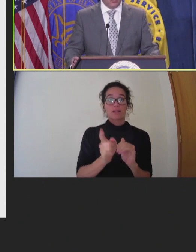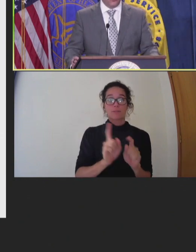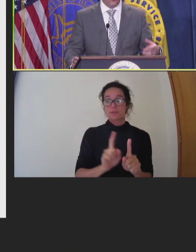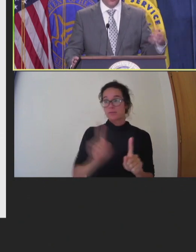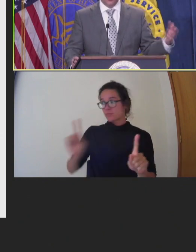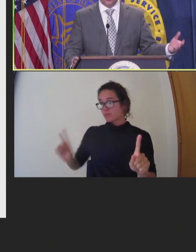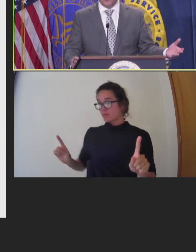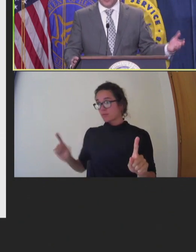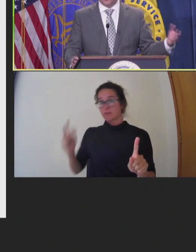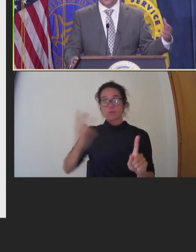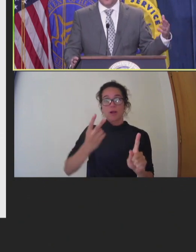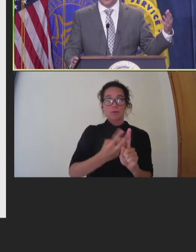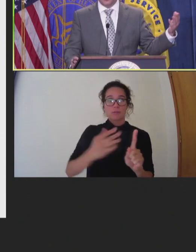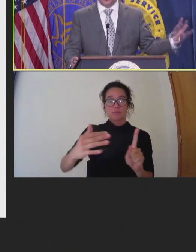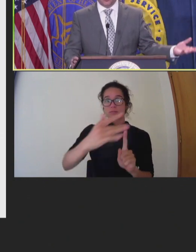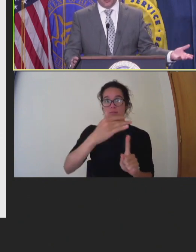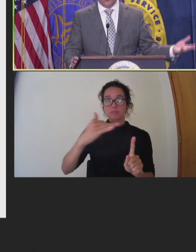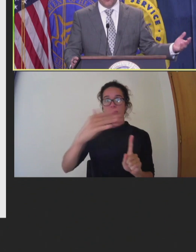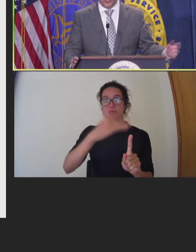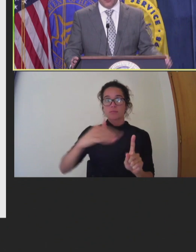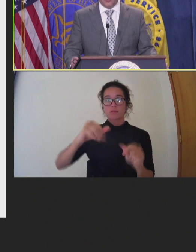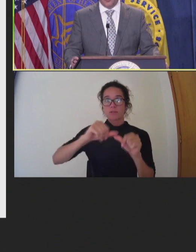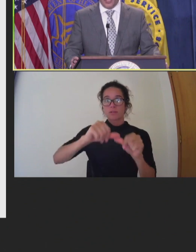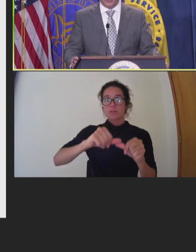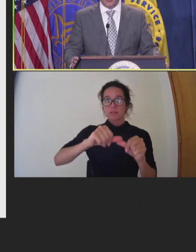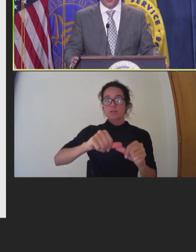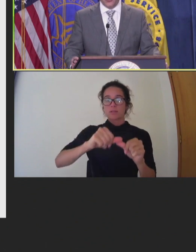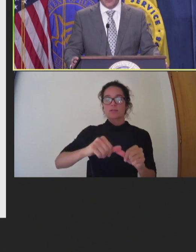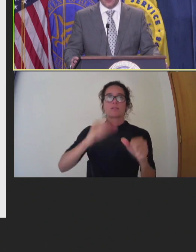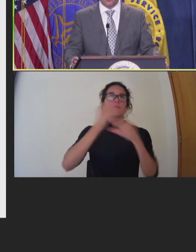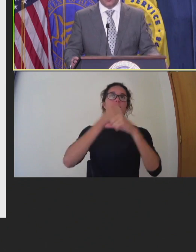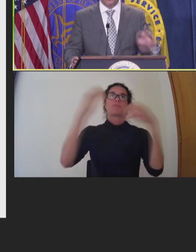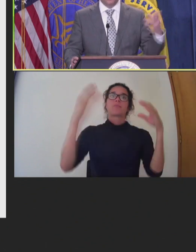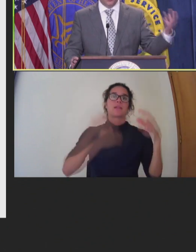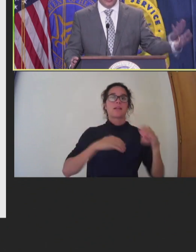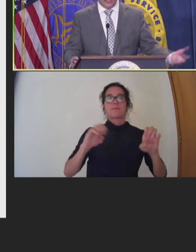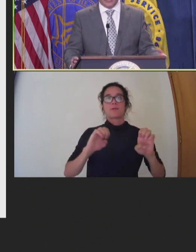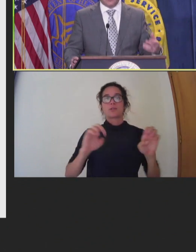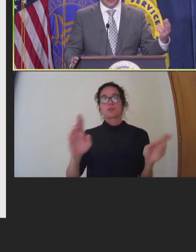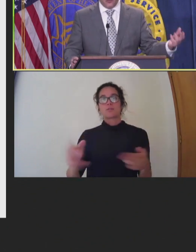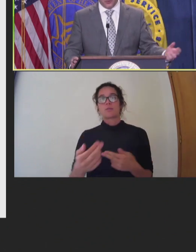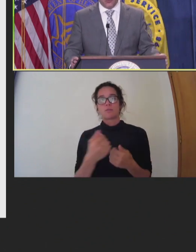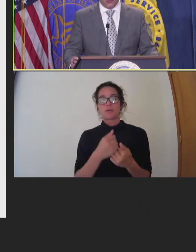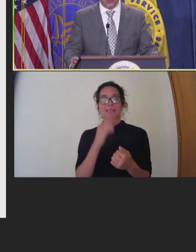So, you can imagine with a kid in a jampacked emergency room, we had lots of exposures from